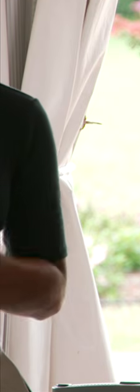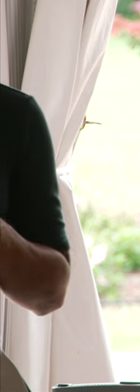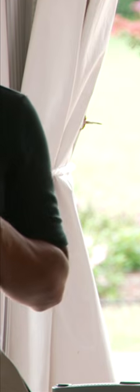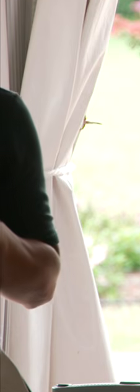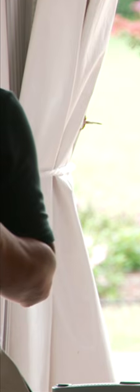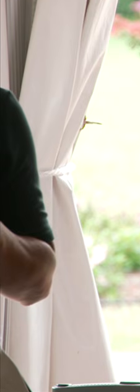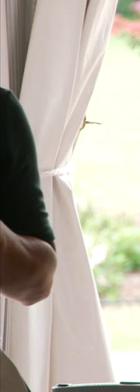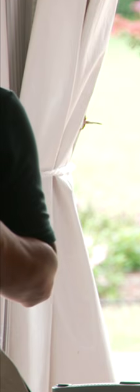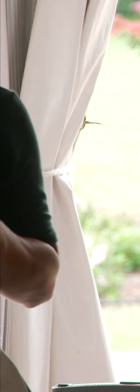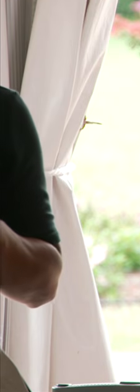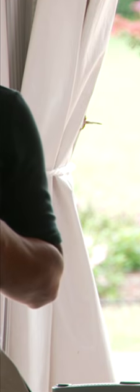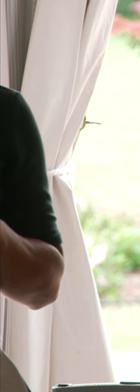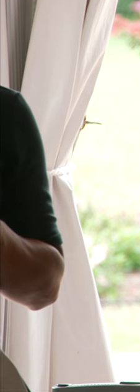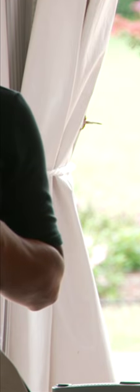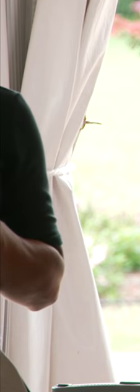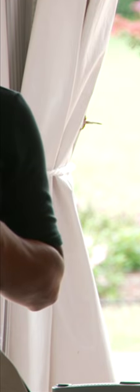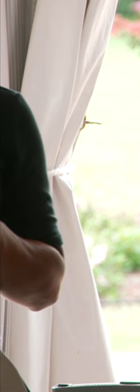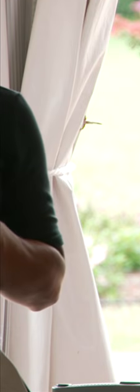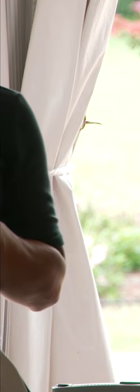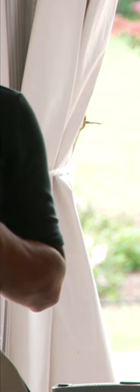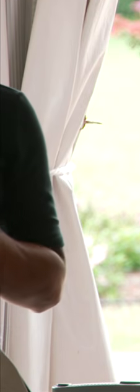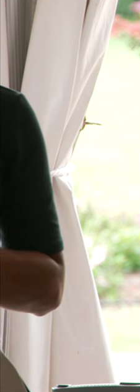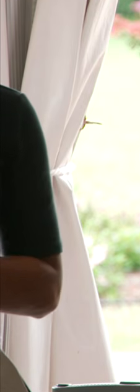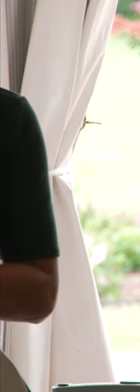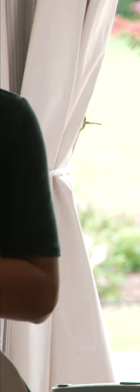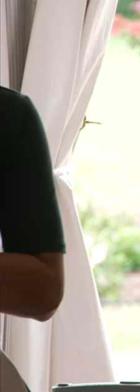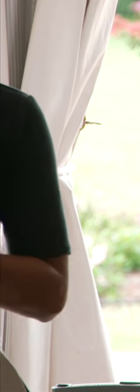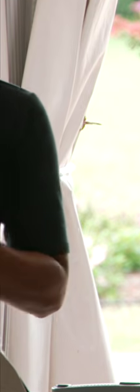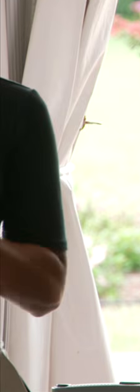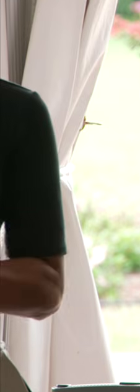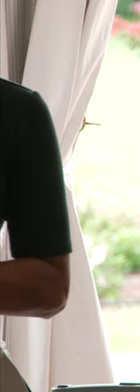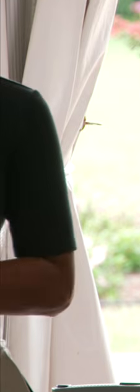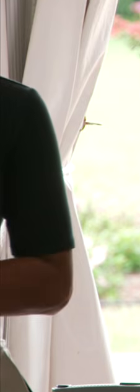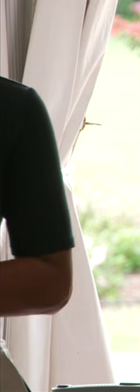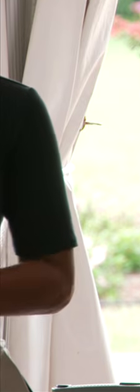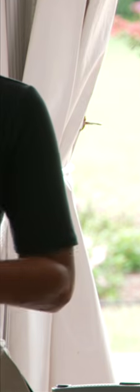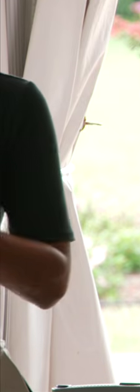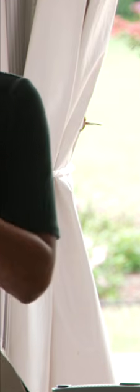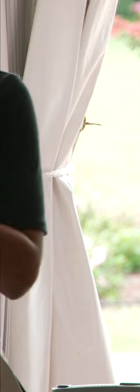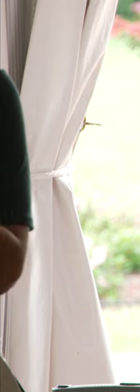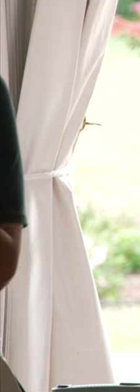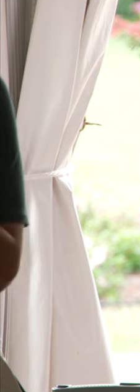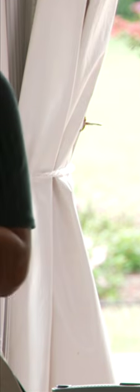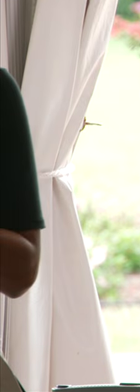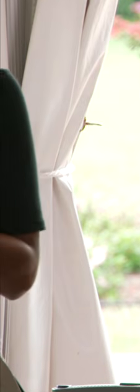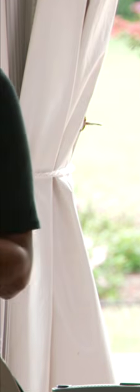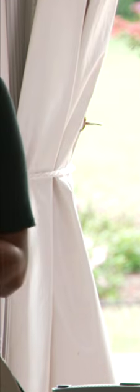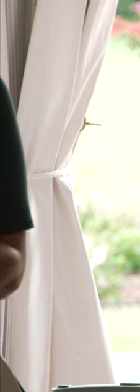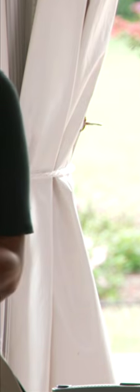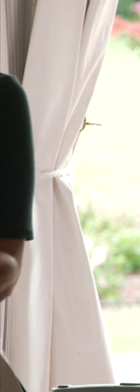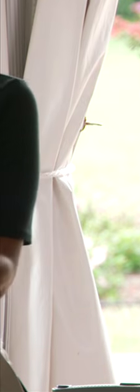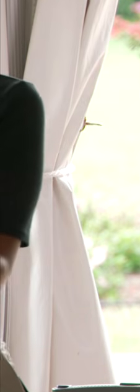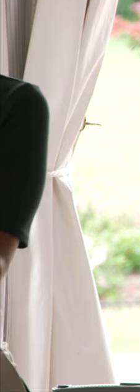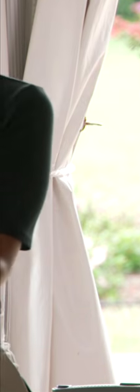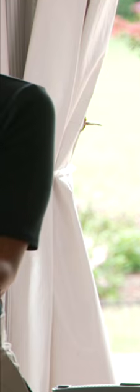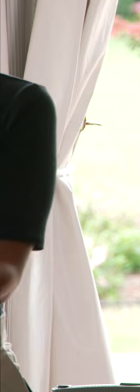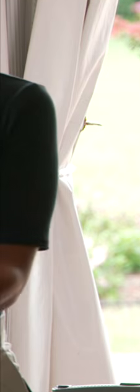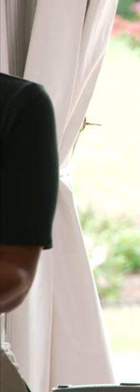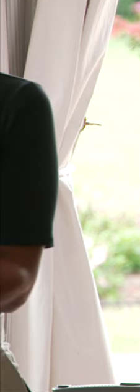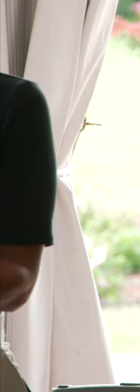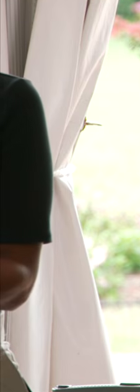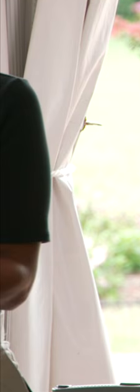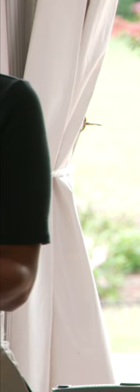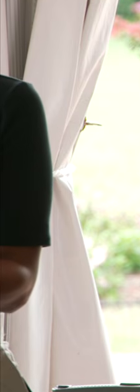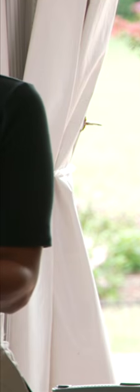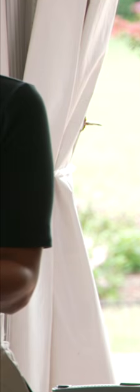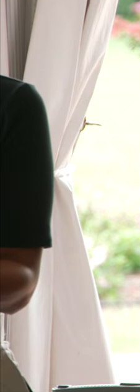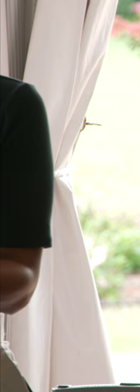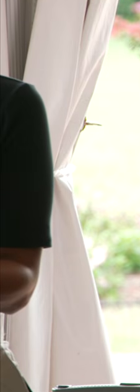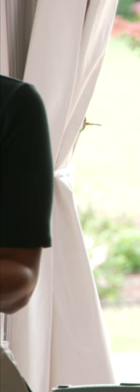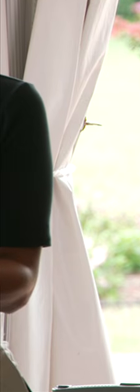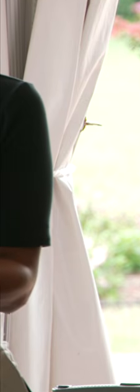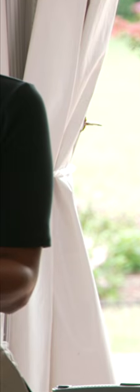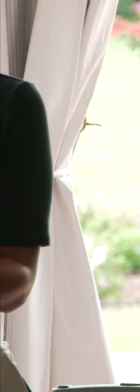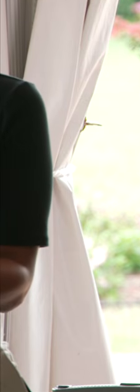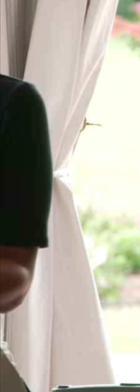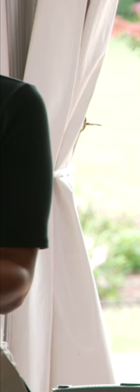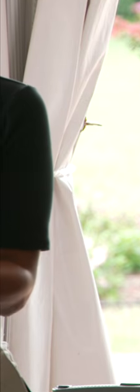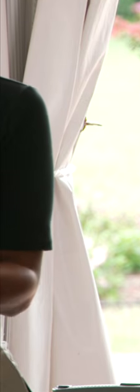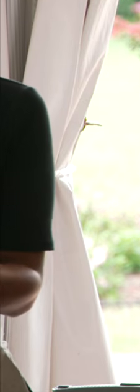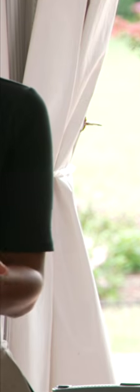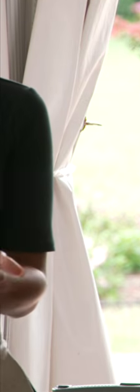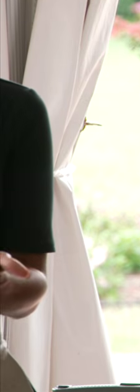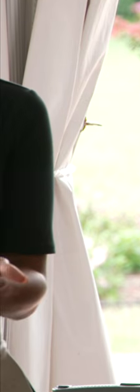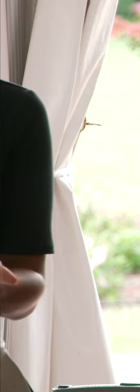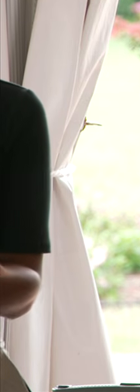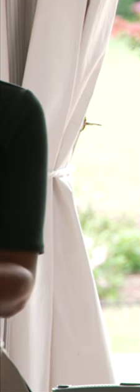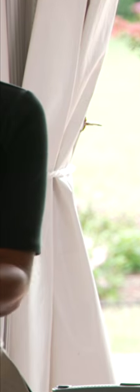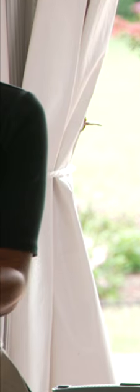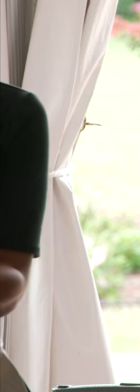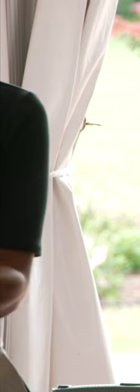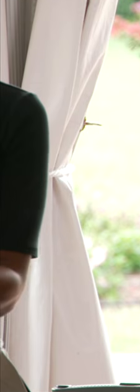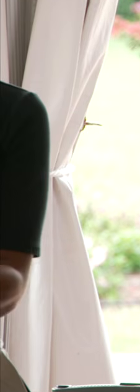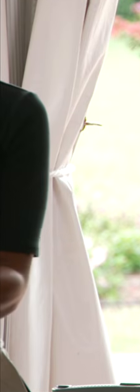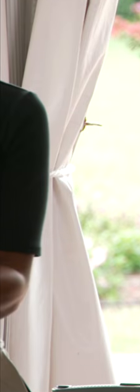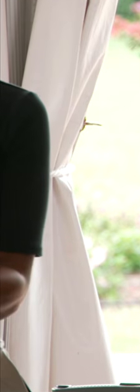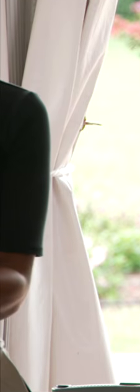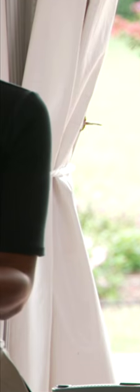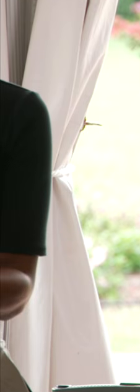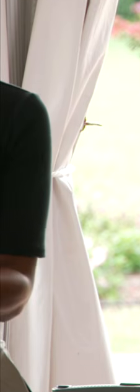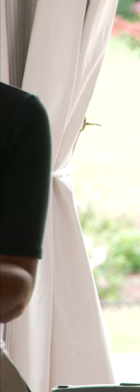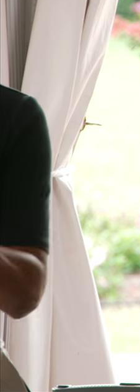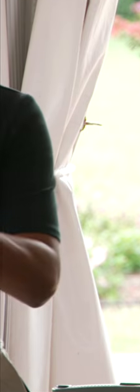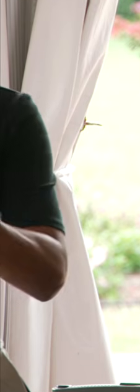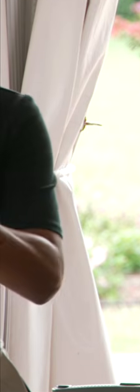men be remembered merely as clinical data points, footnotes on a page, or anonymous victims. We are